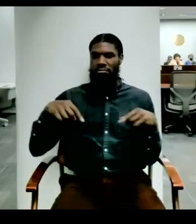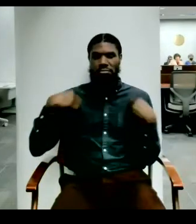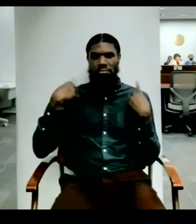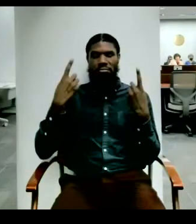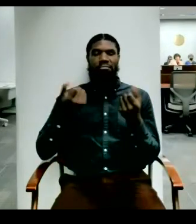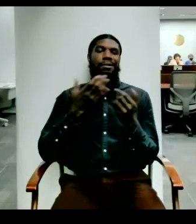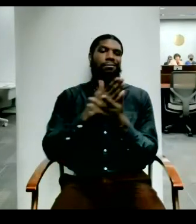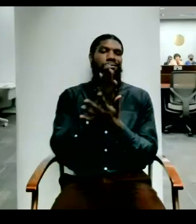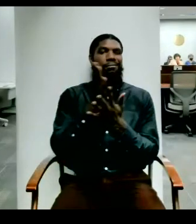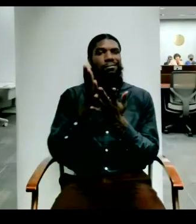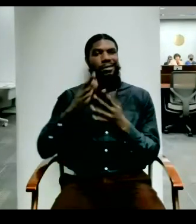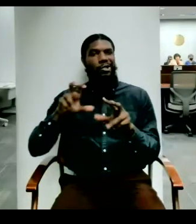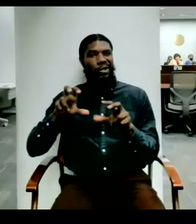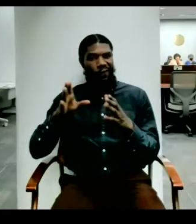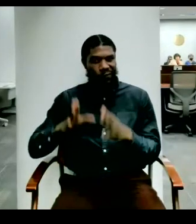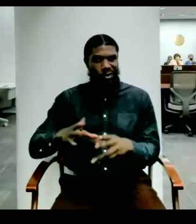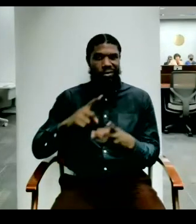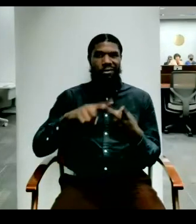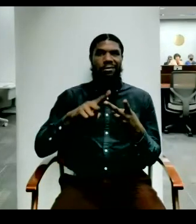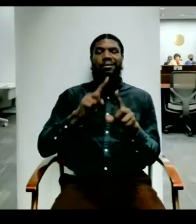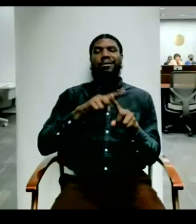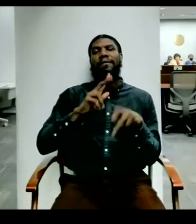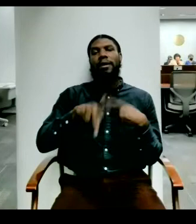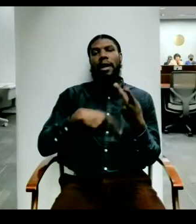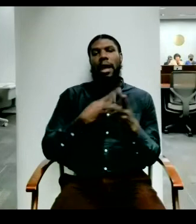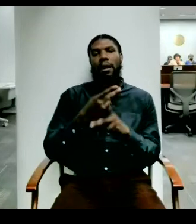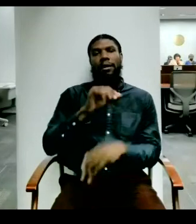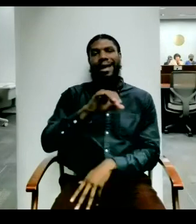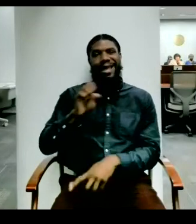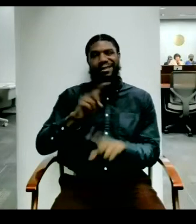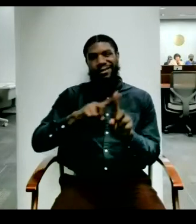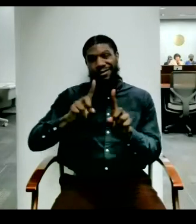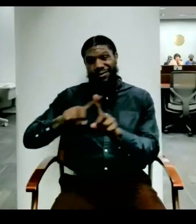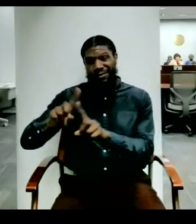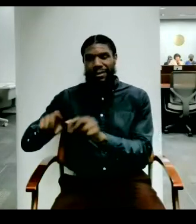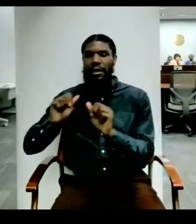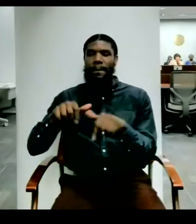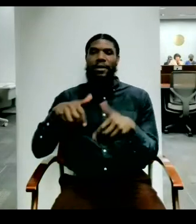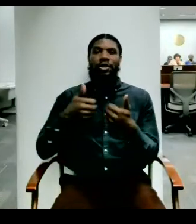different stakeholders and different types of cases that it can be difficult for them to come